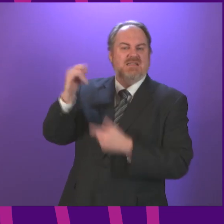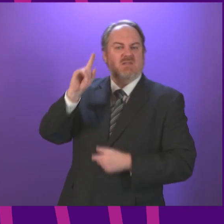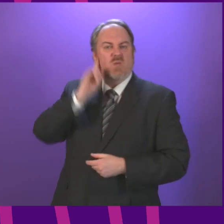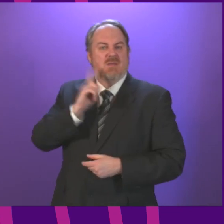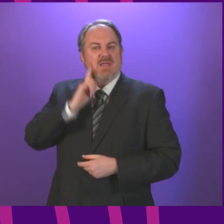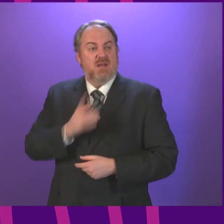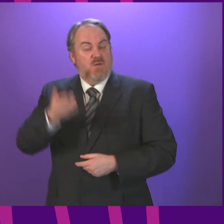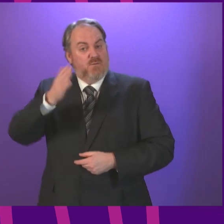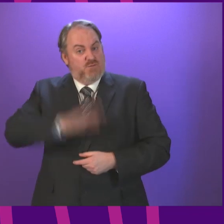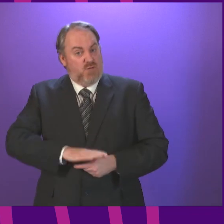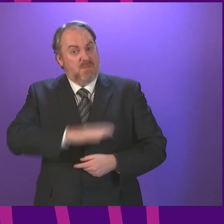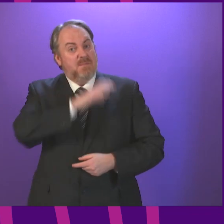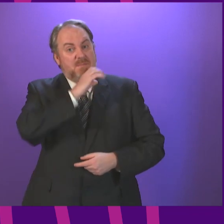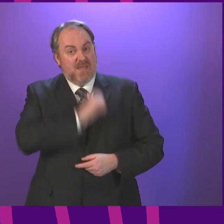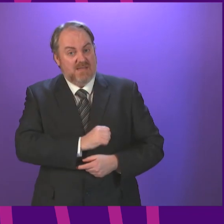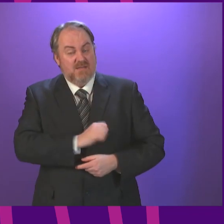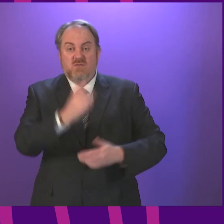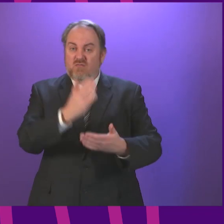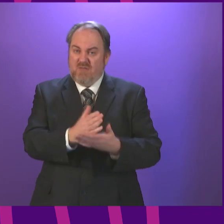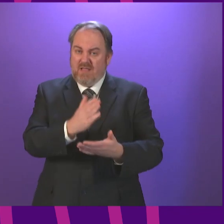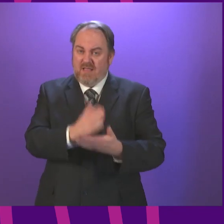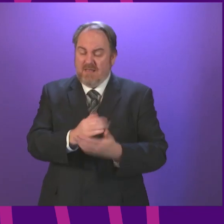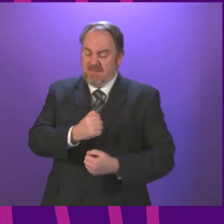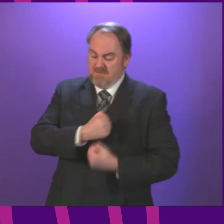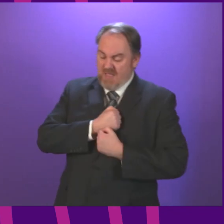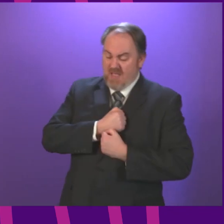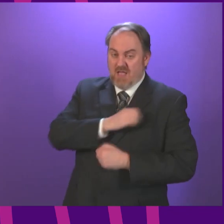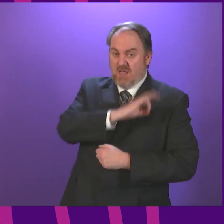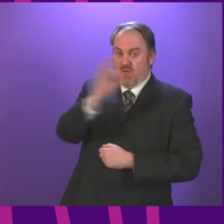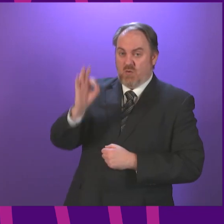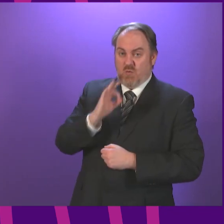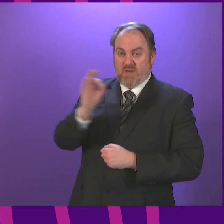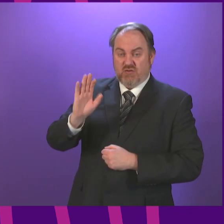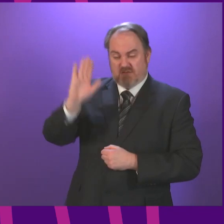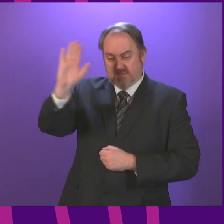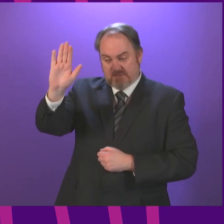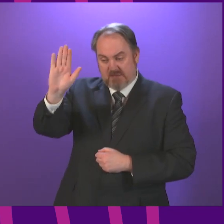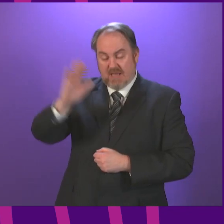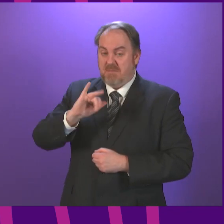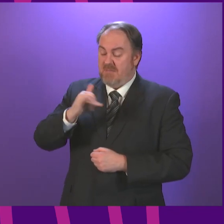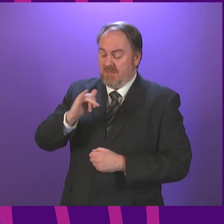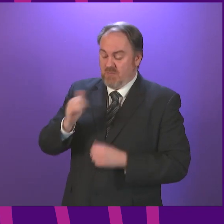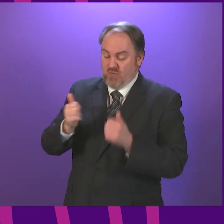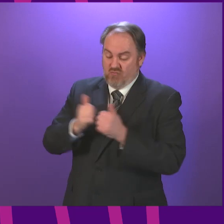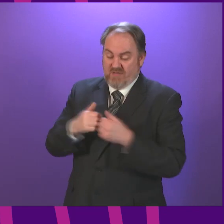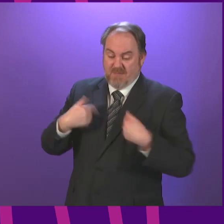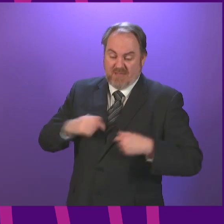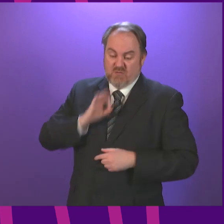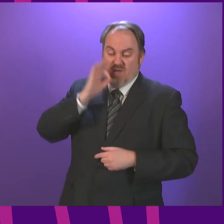Perhaps the Presiding Officer can tell me whether what I suggest is allowed and can